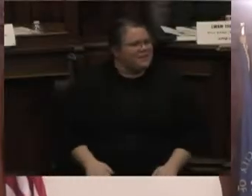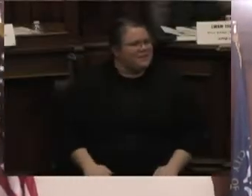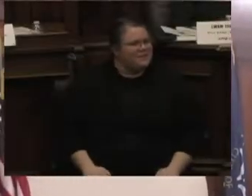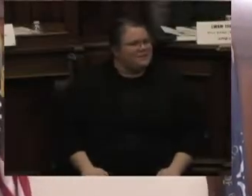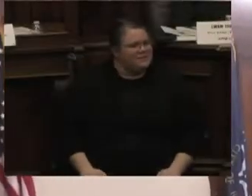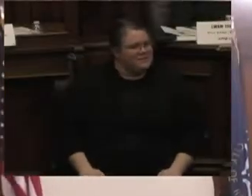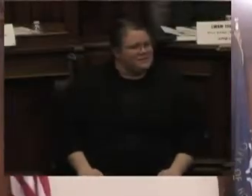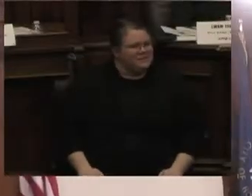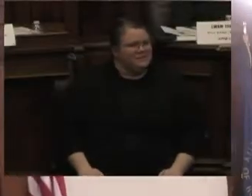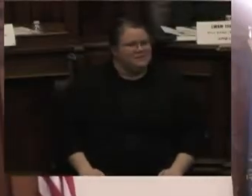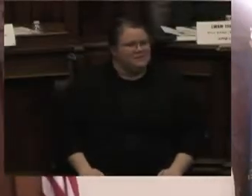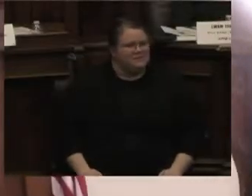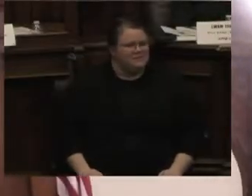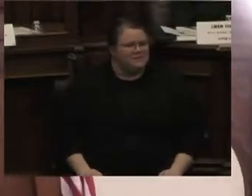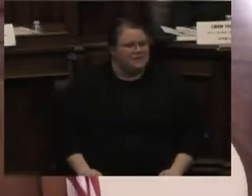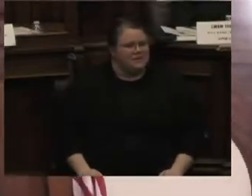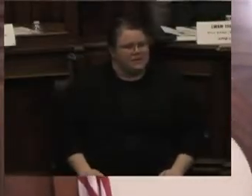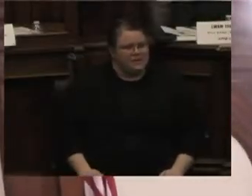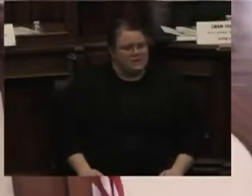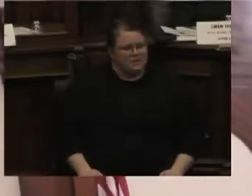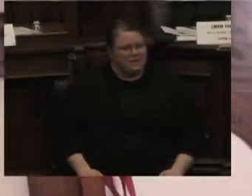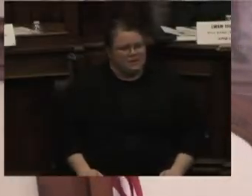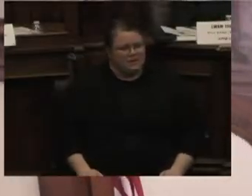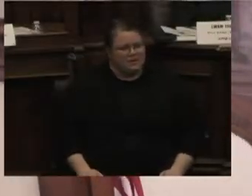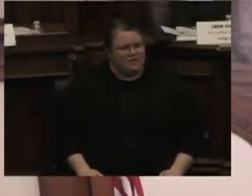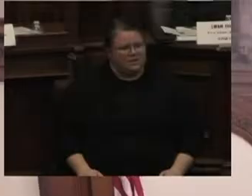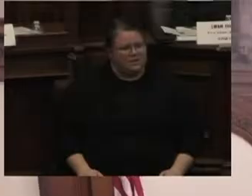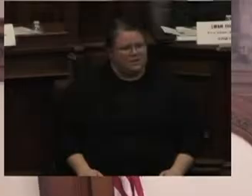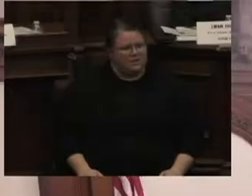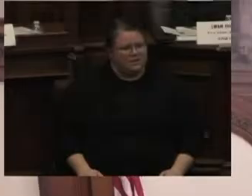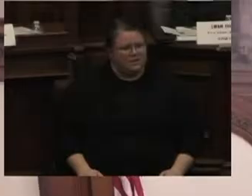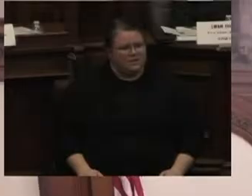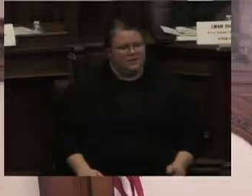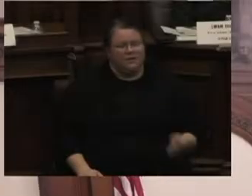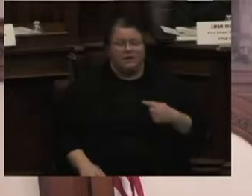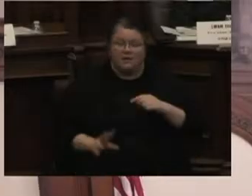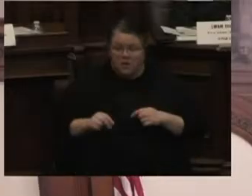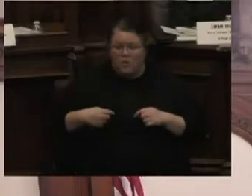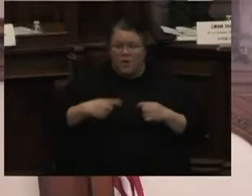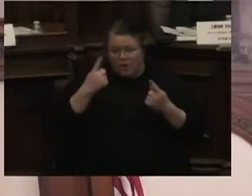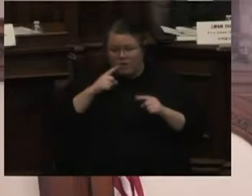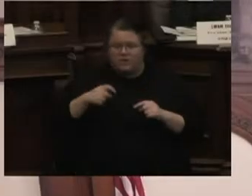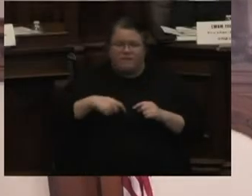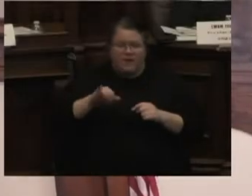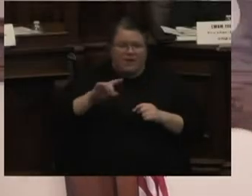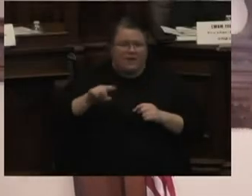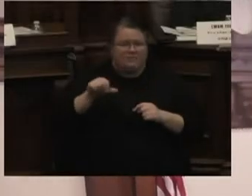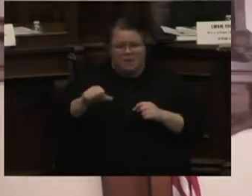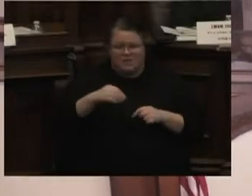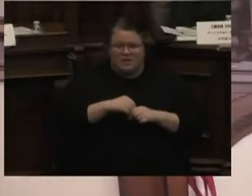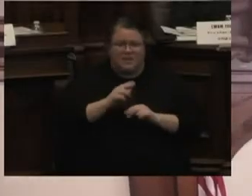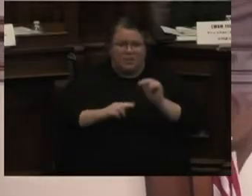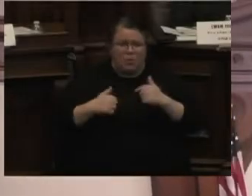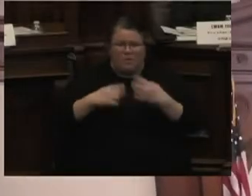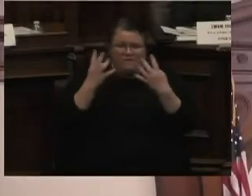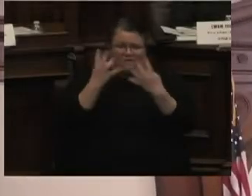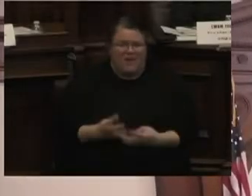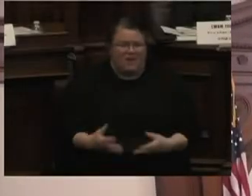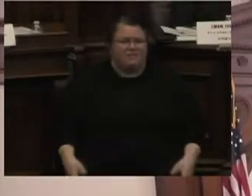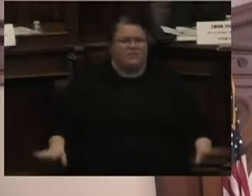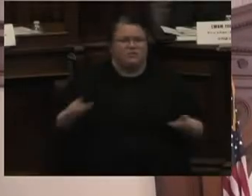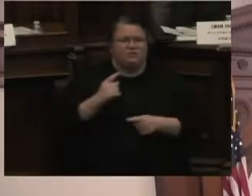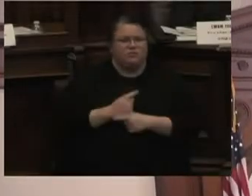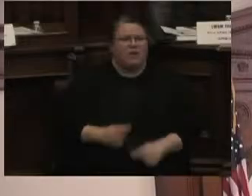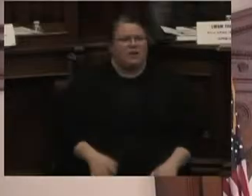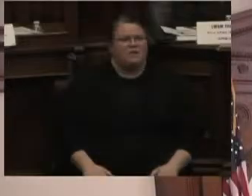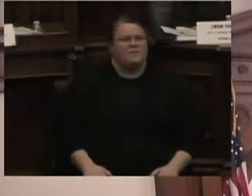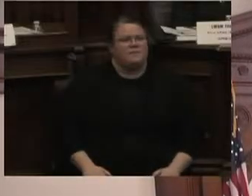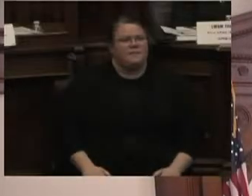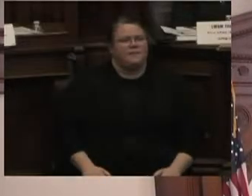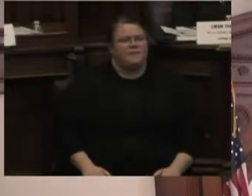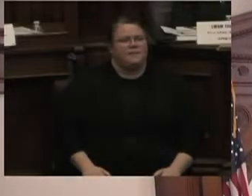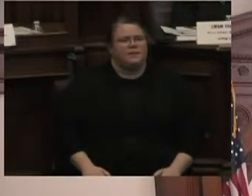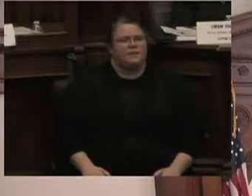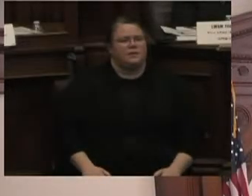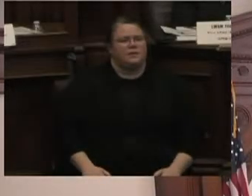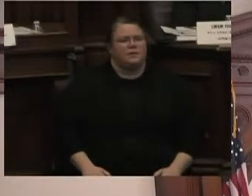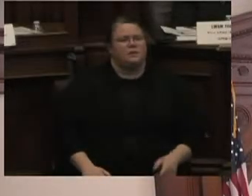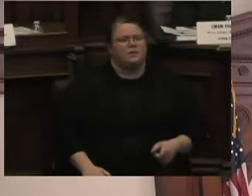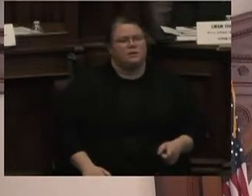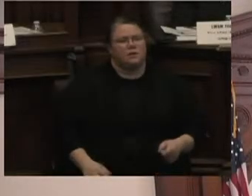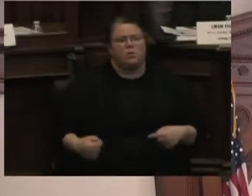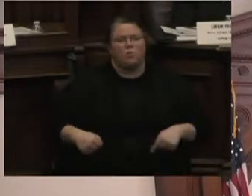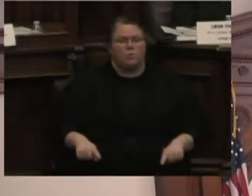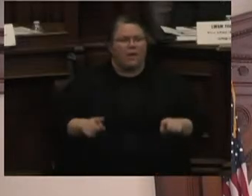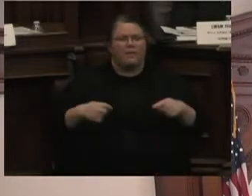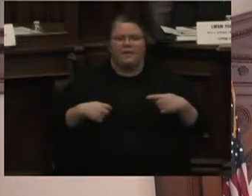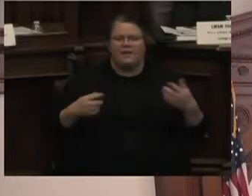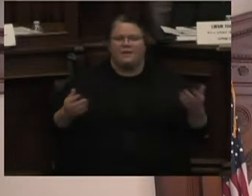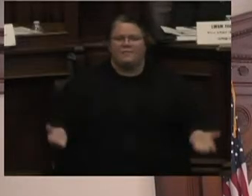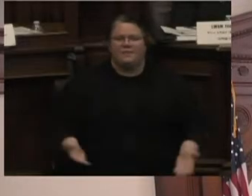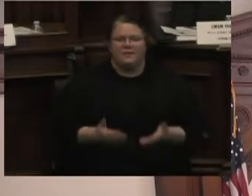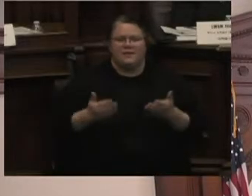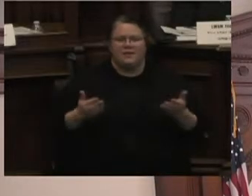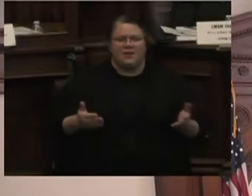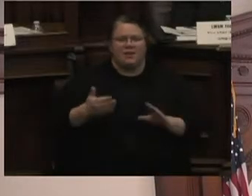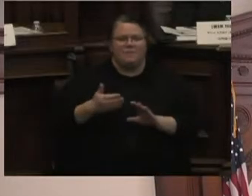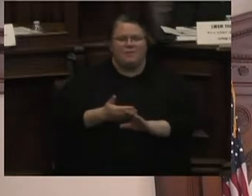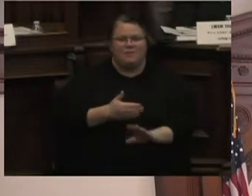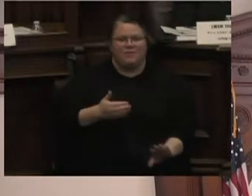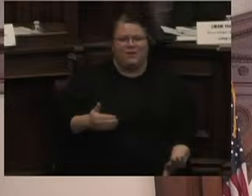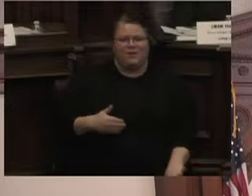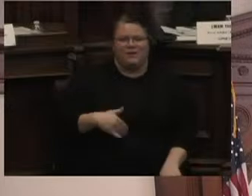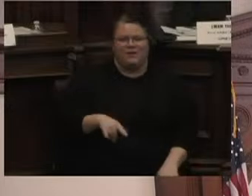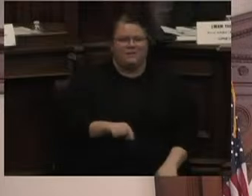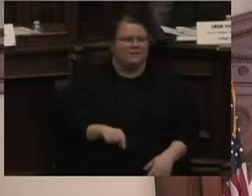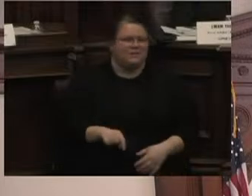You're welcome. Have a good